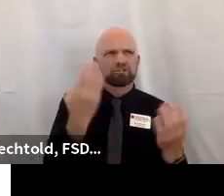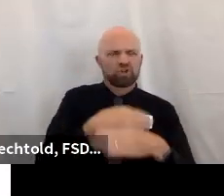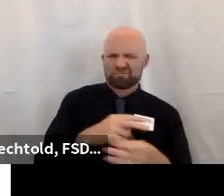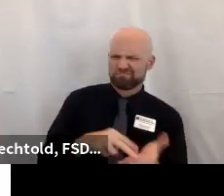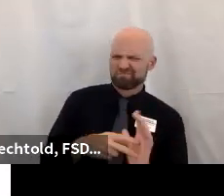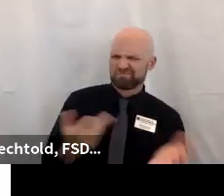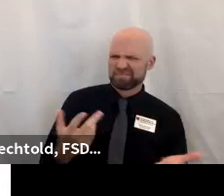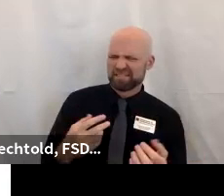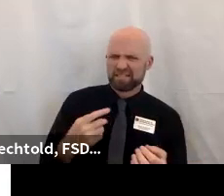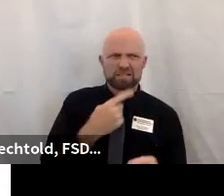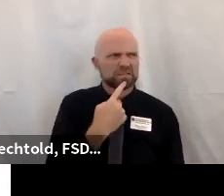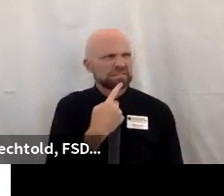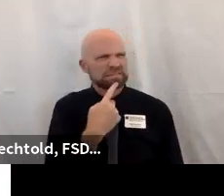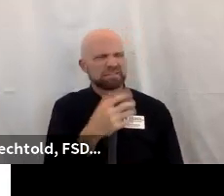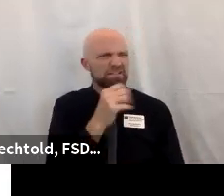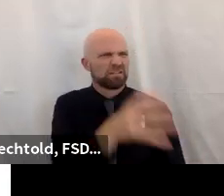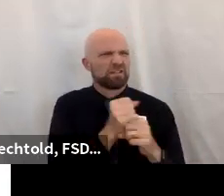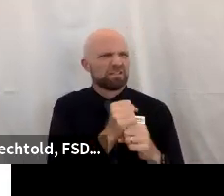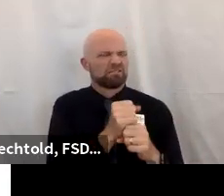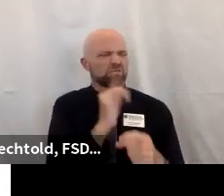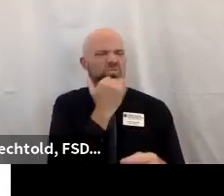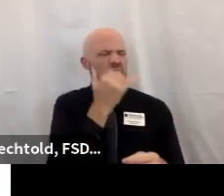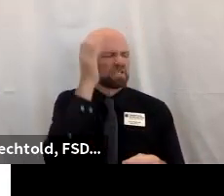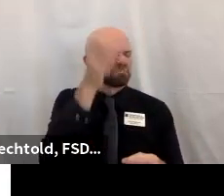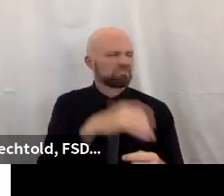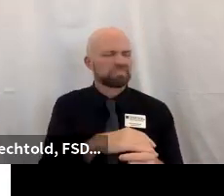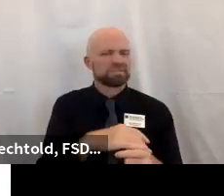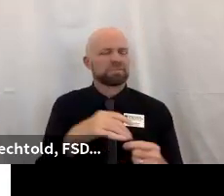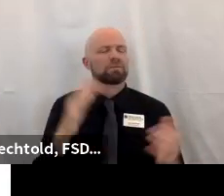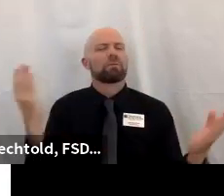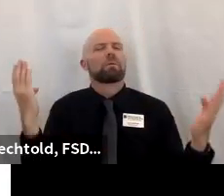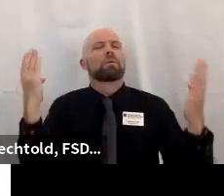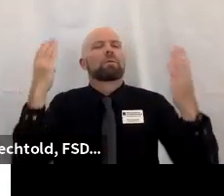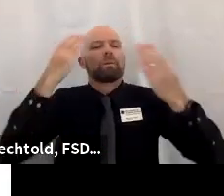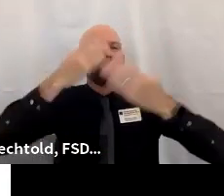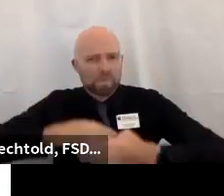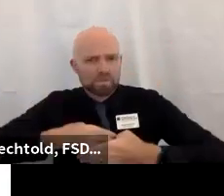"well, you know, is that conceptually accurate?" That's kinda the wrong concept,